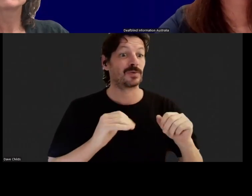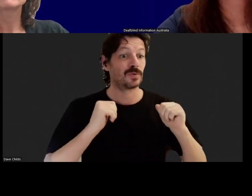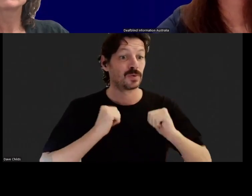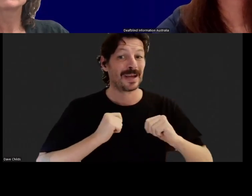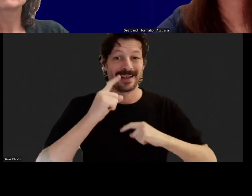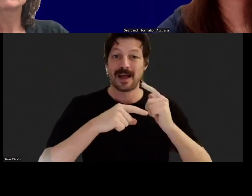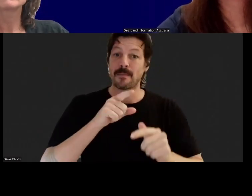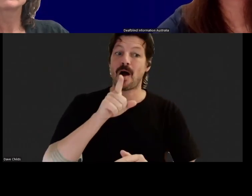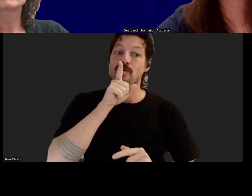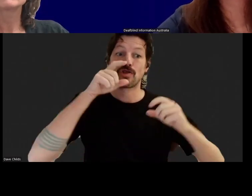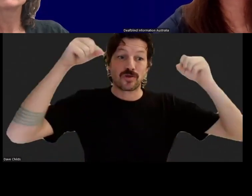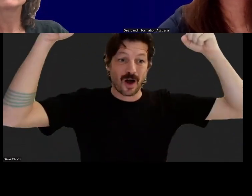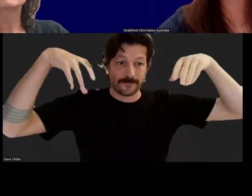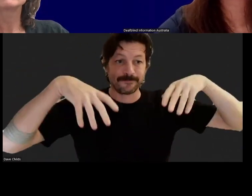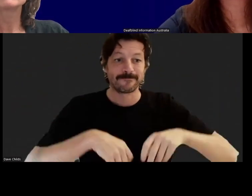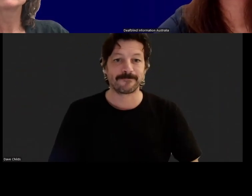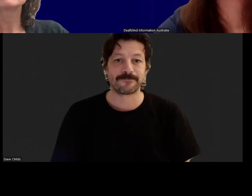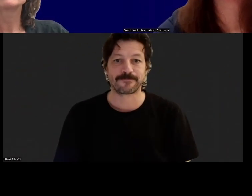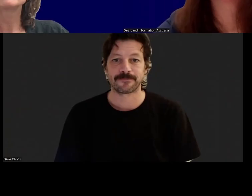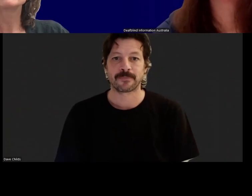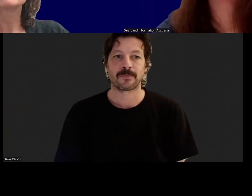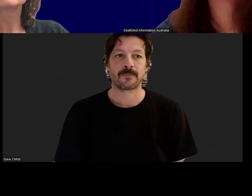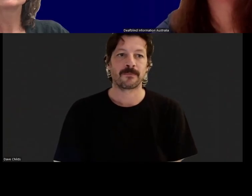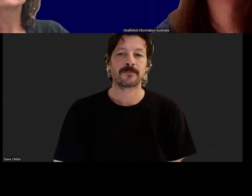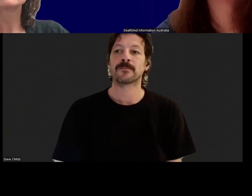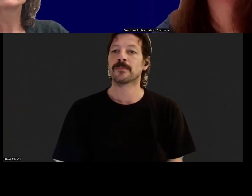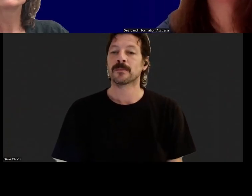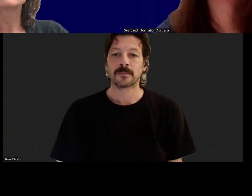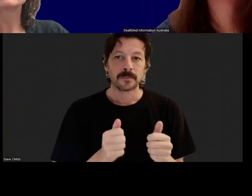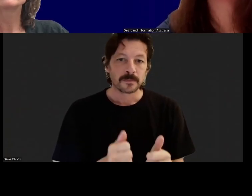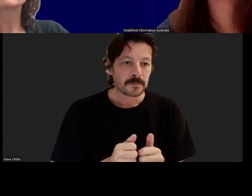Okay keep going on.